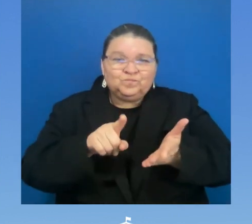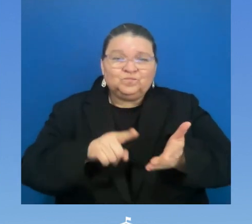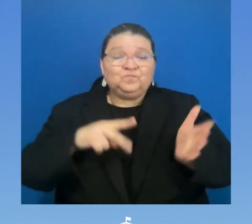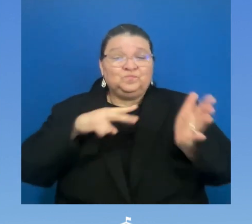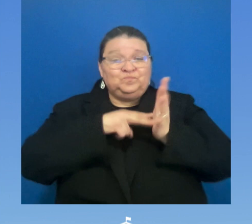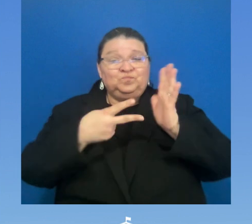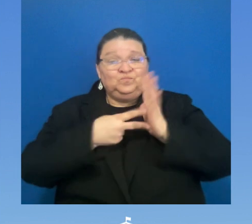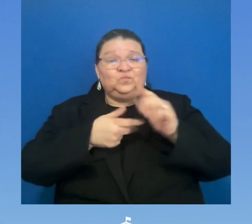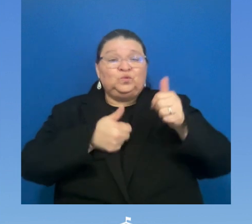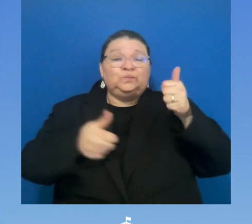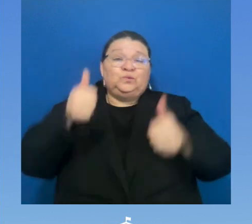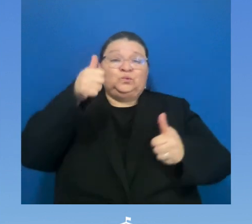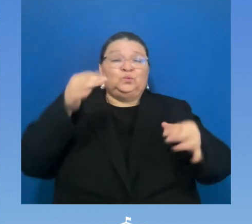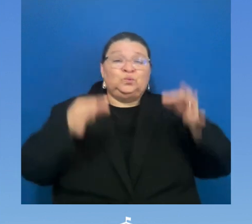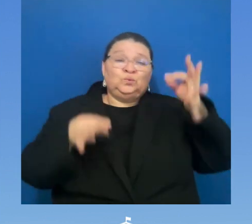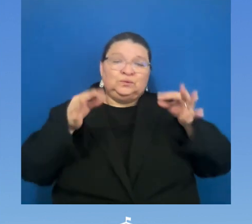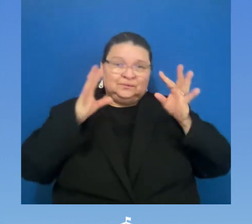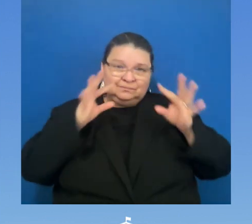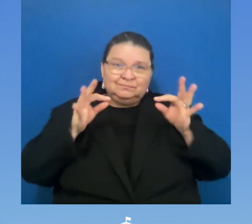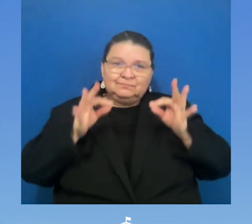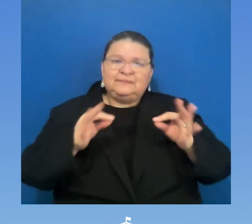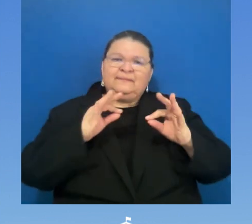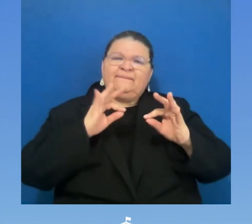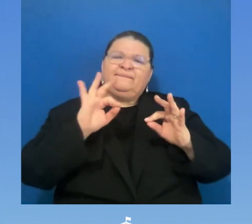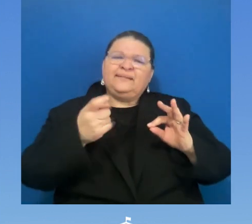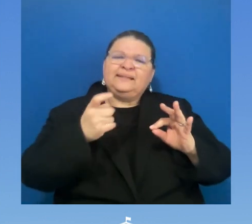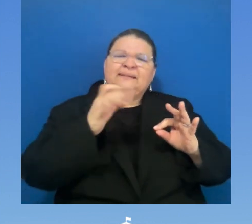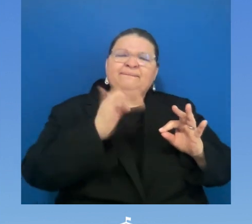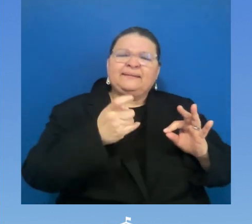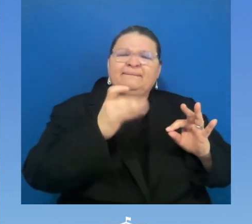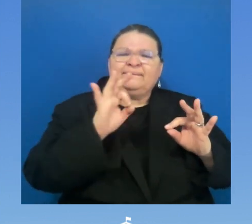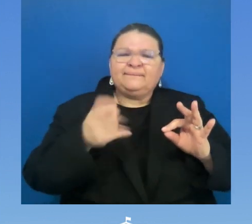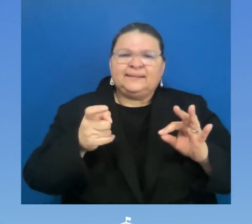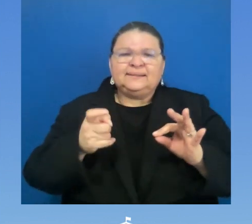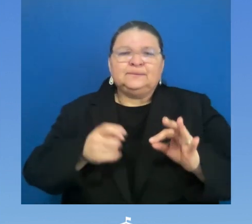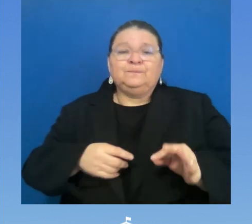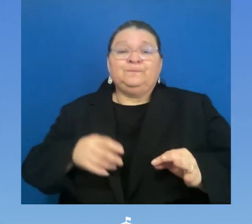paycheck resets the 180 day clock to file a claim